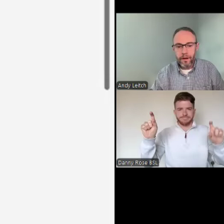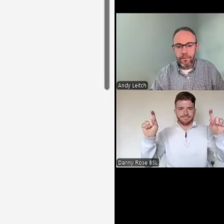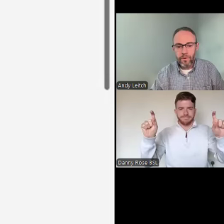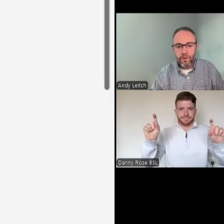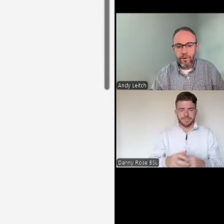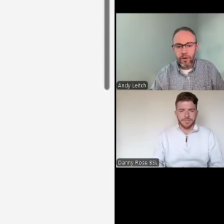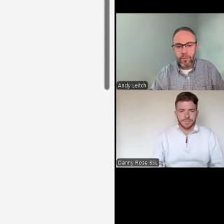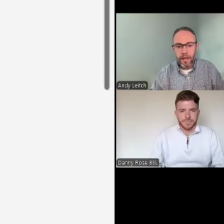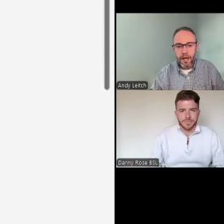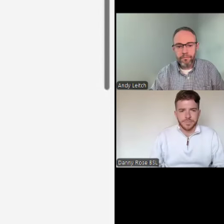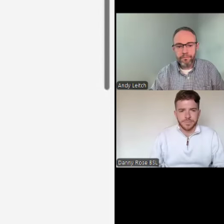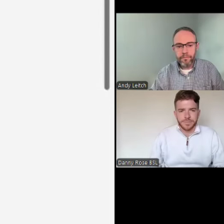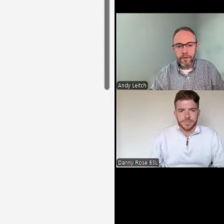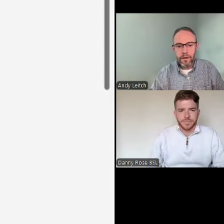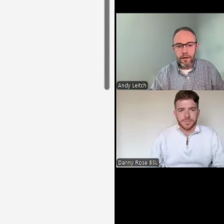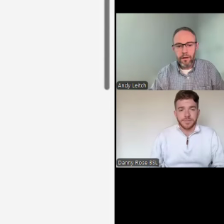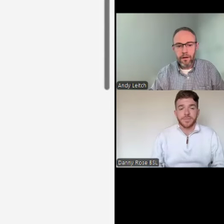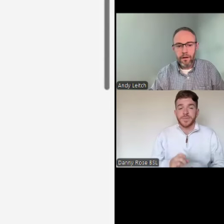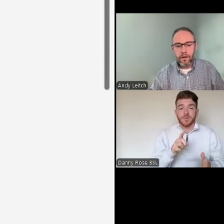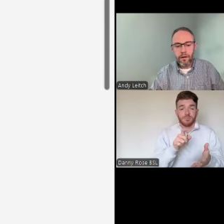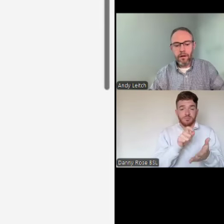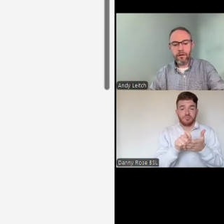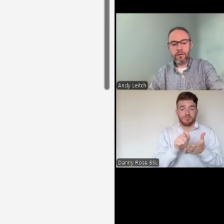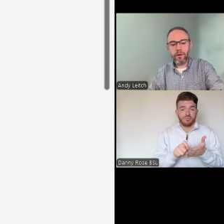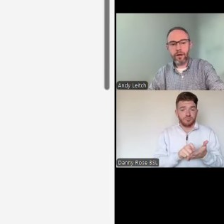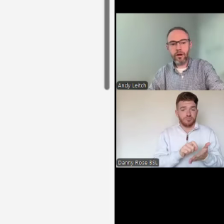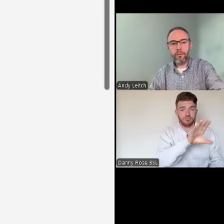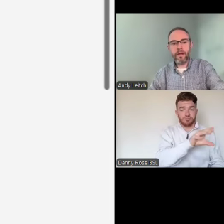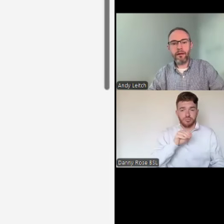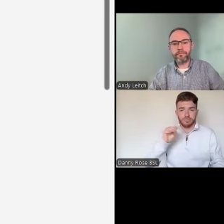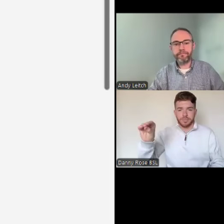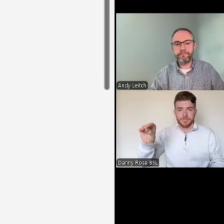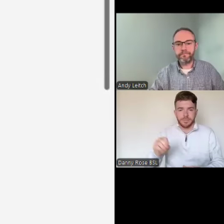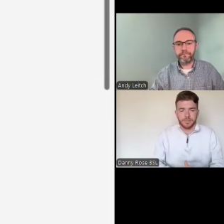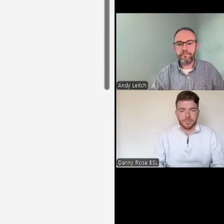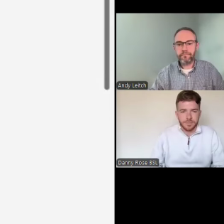I've written some copy here, so I'm going to copy that.